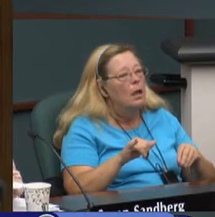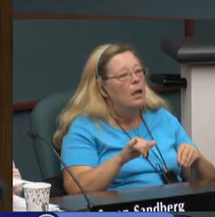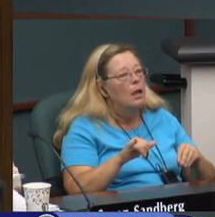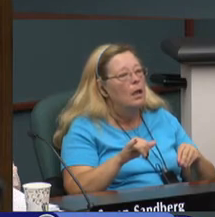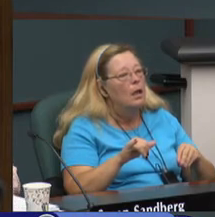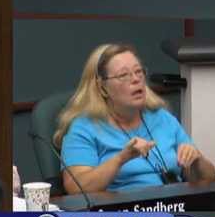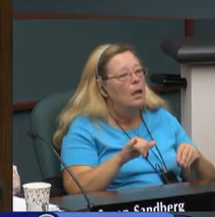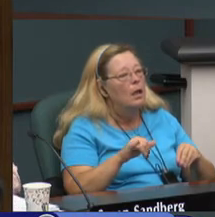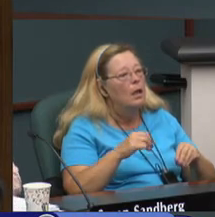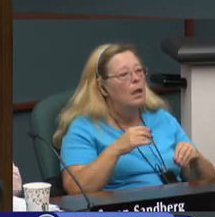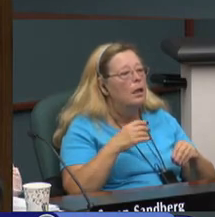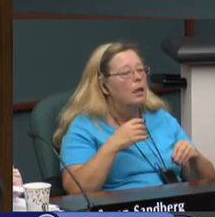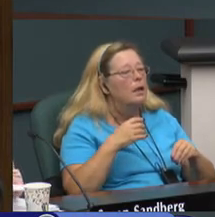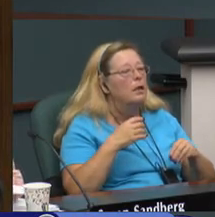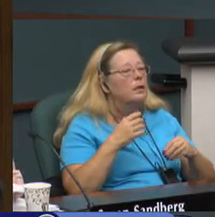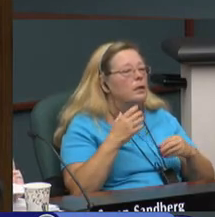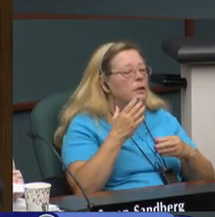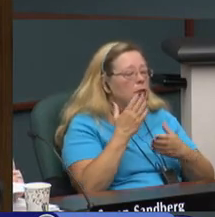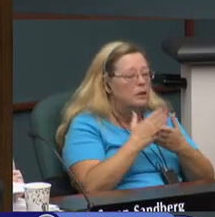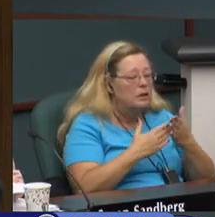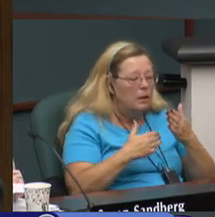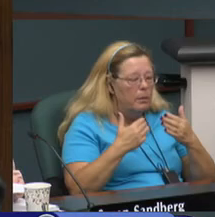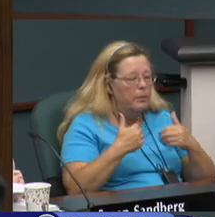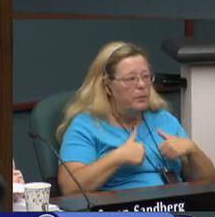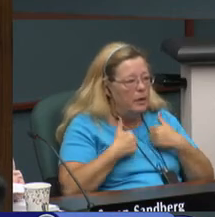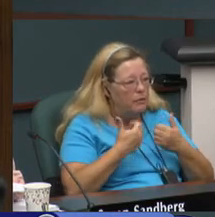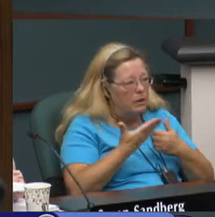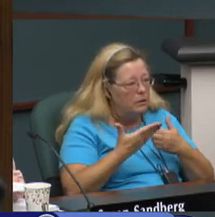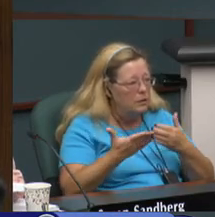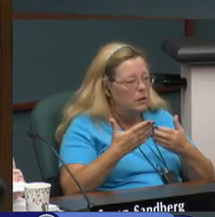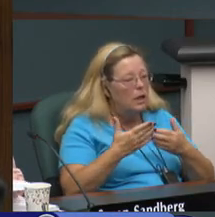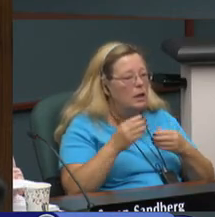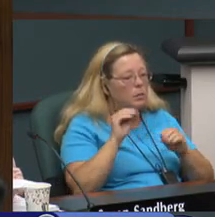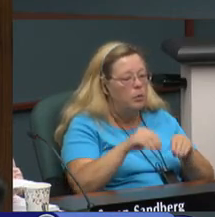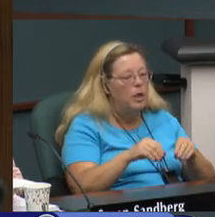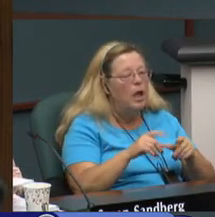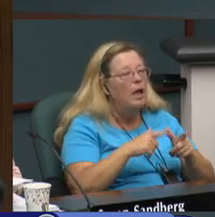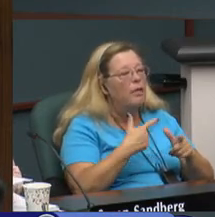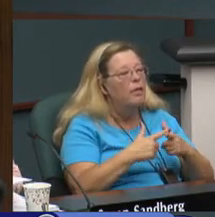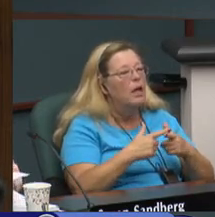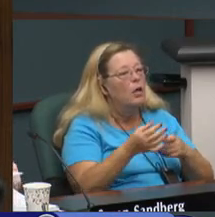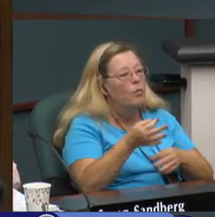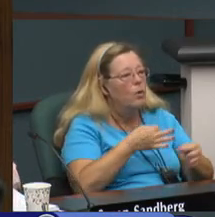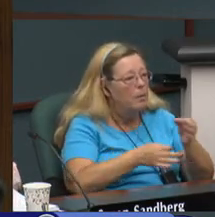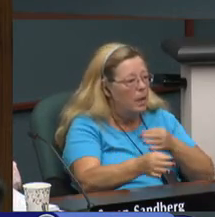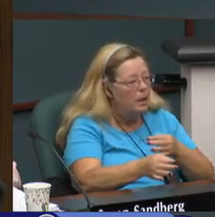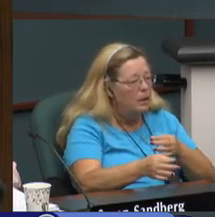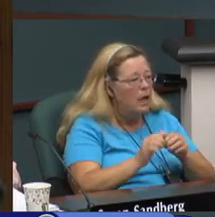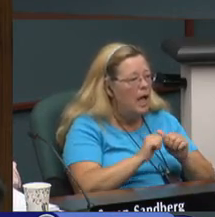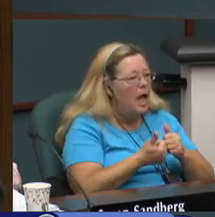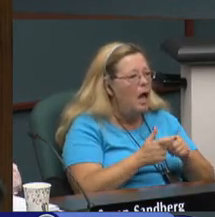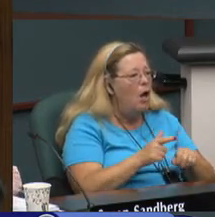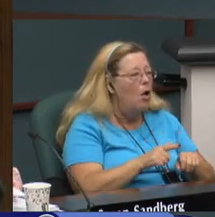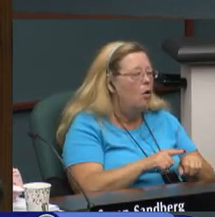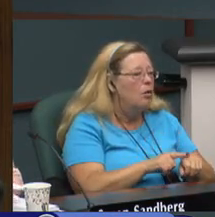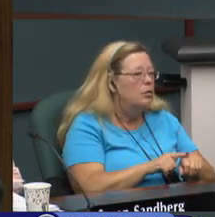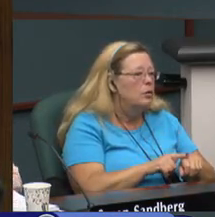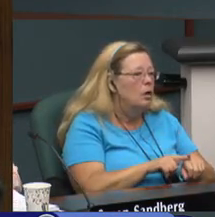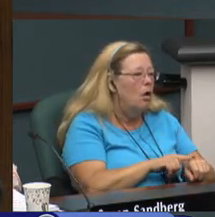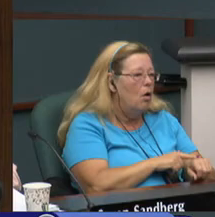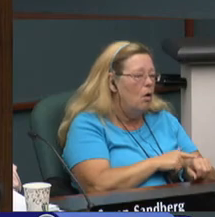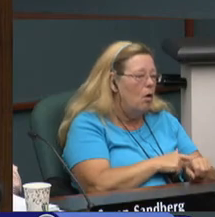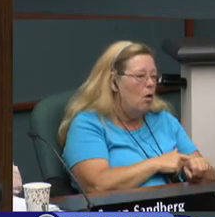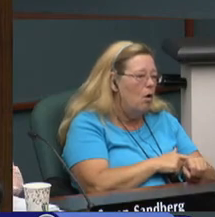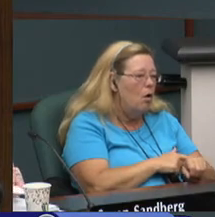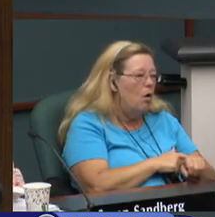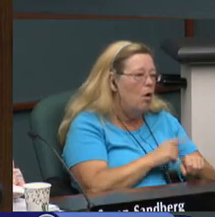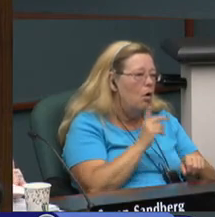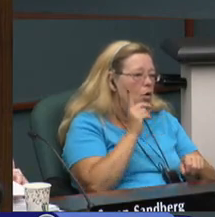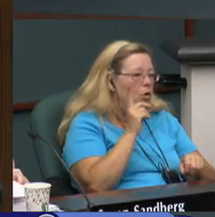species are put in but later replaced how long do we in do we investigate how